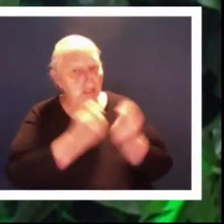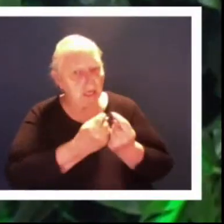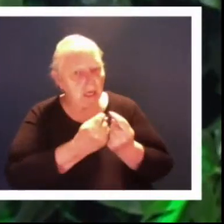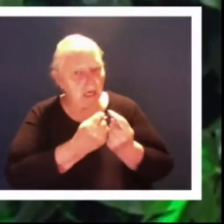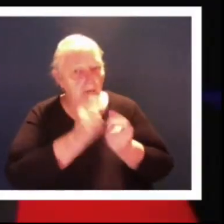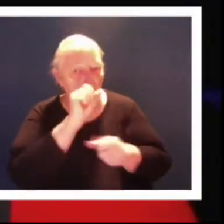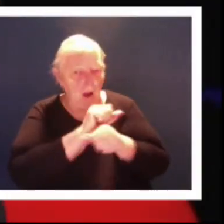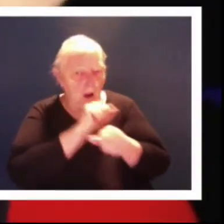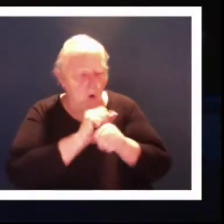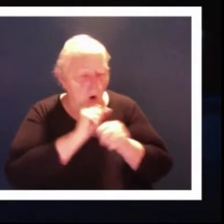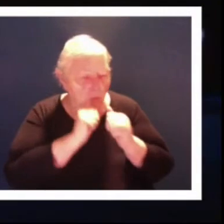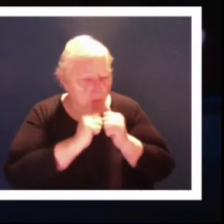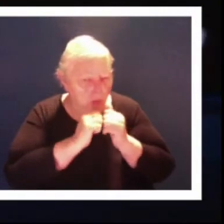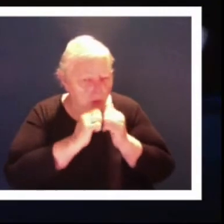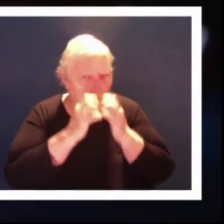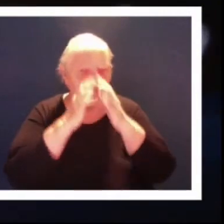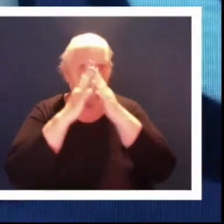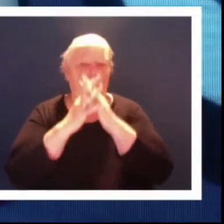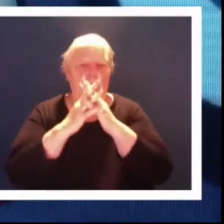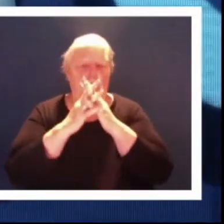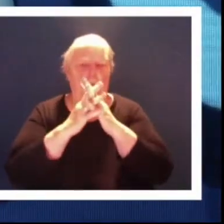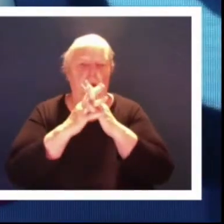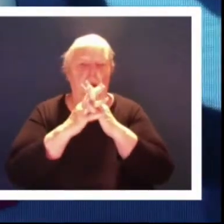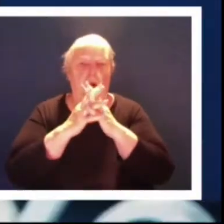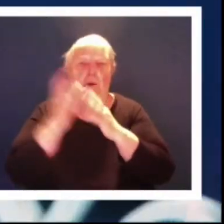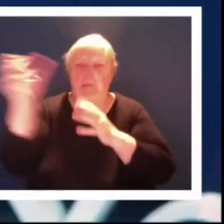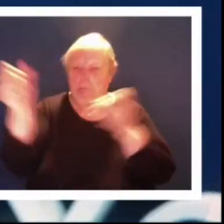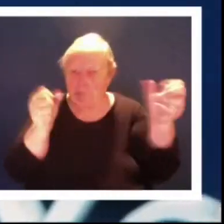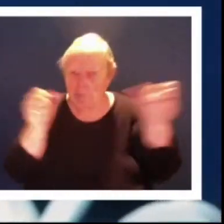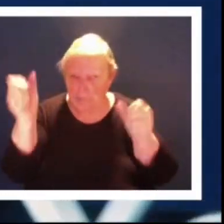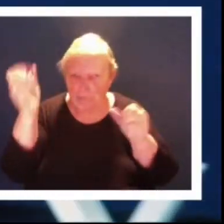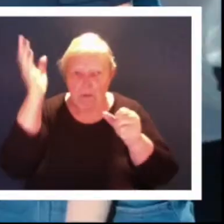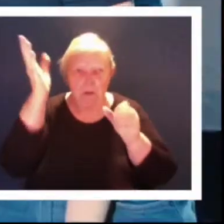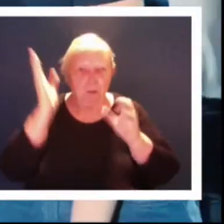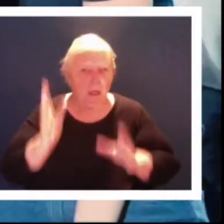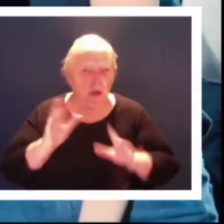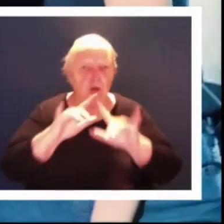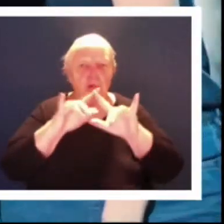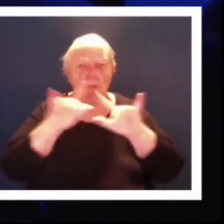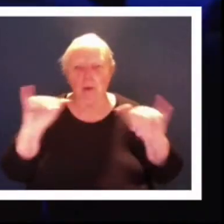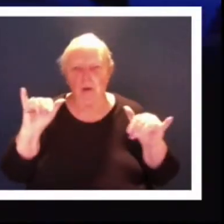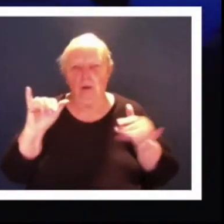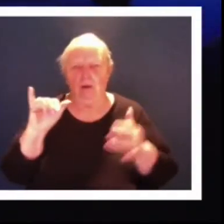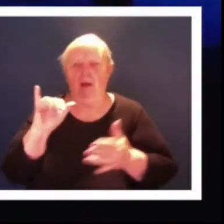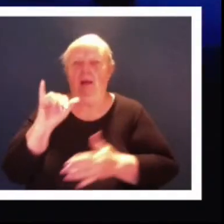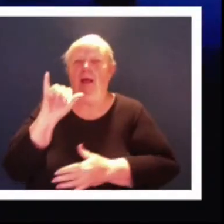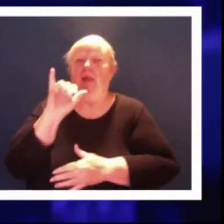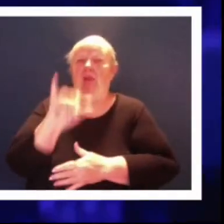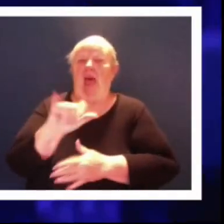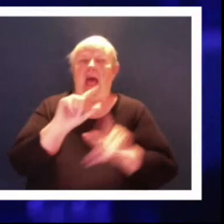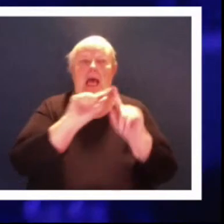Including booking all of the speakers. It's this team's ideas, dedication and time